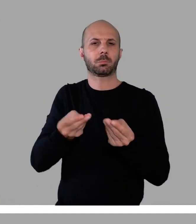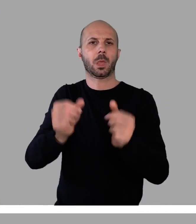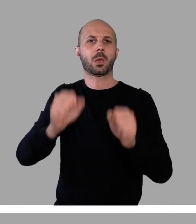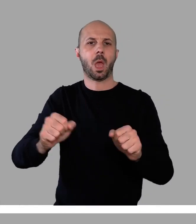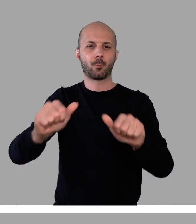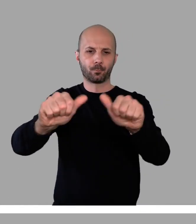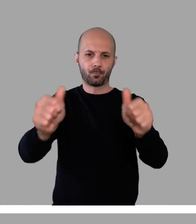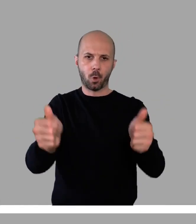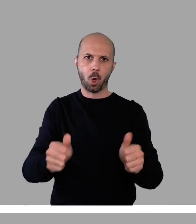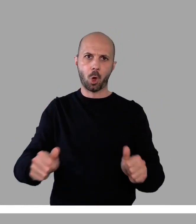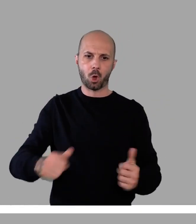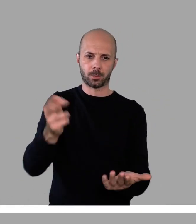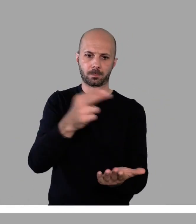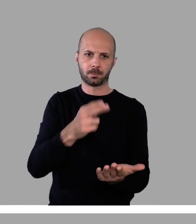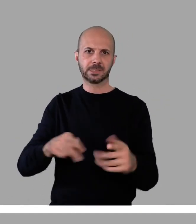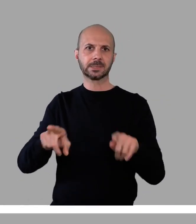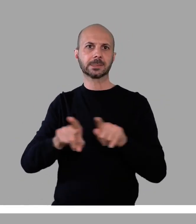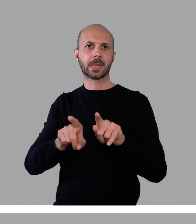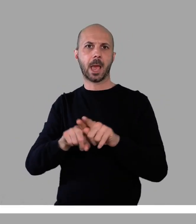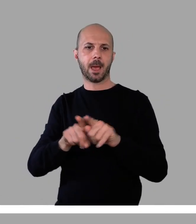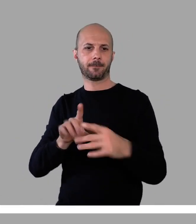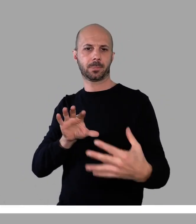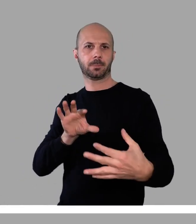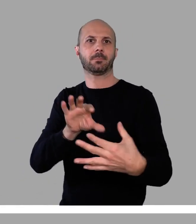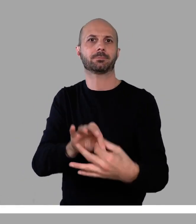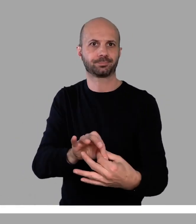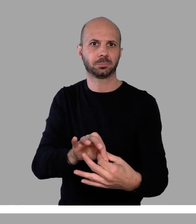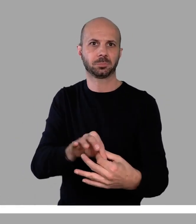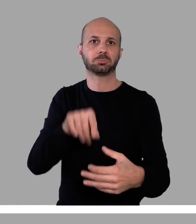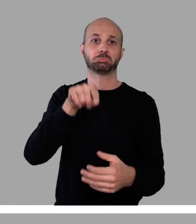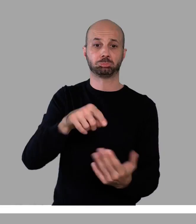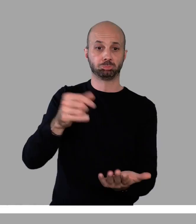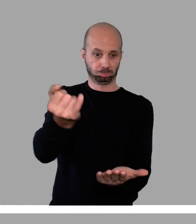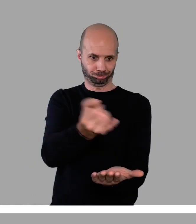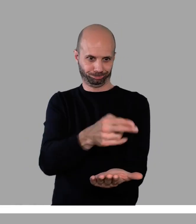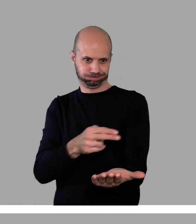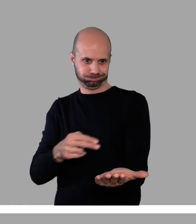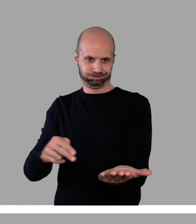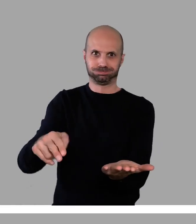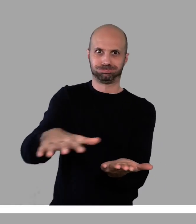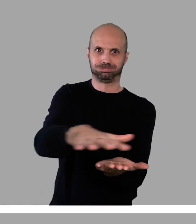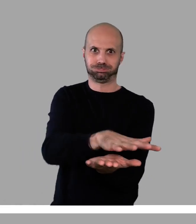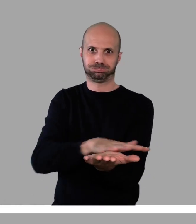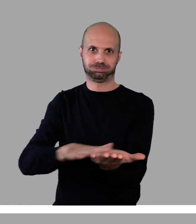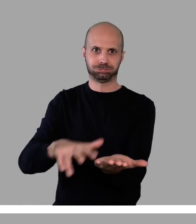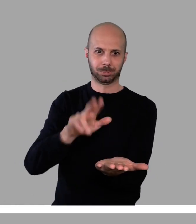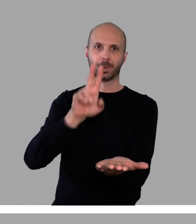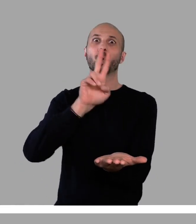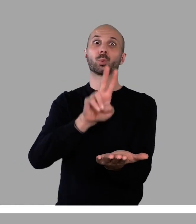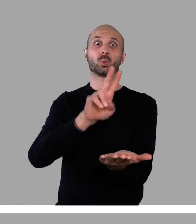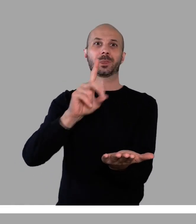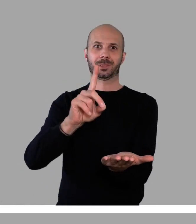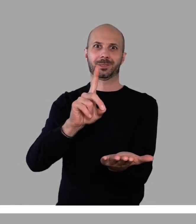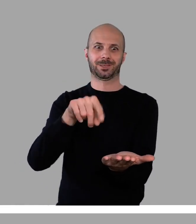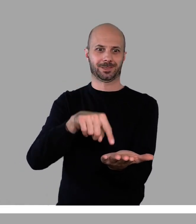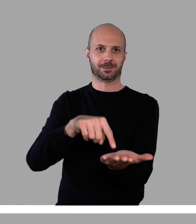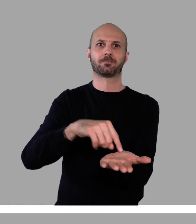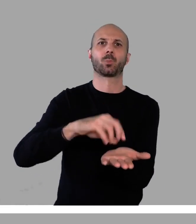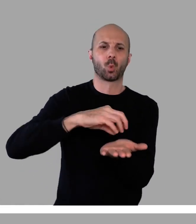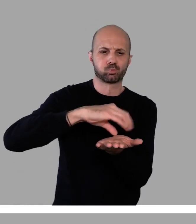through which he recreates the shapes found in a painting or on a bidimensional surface.